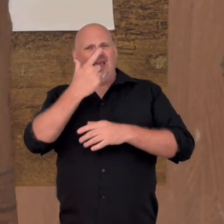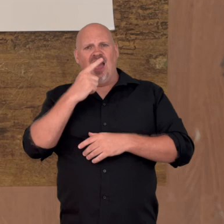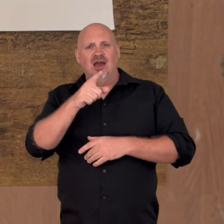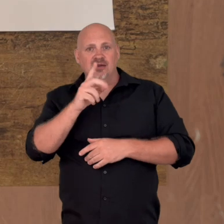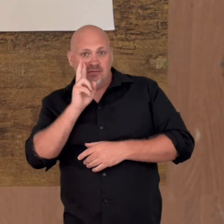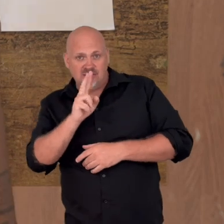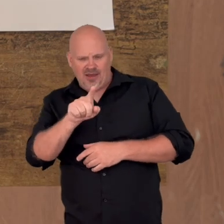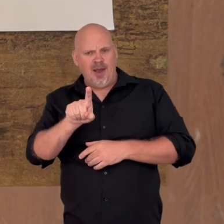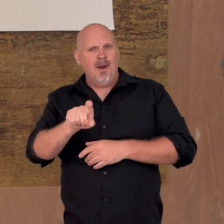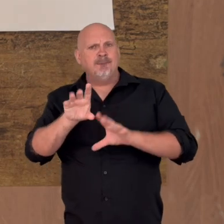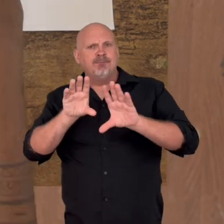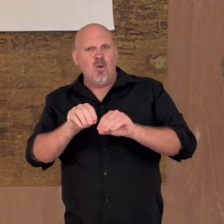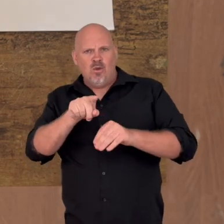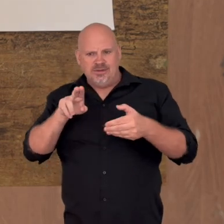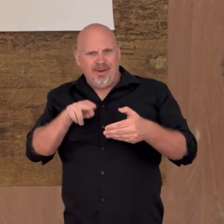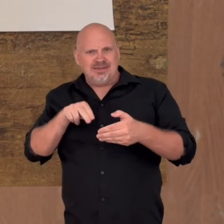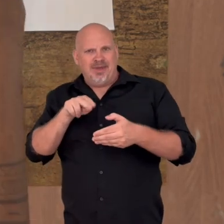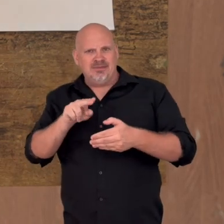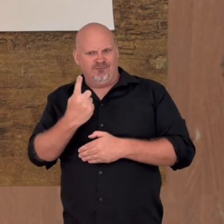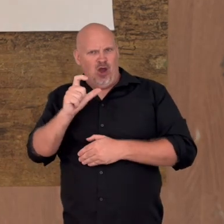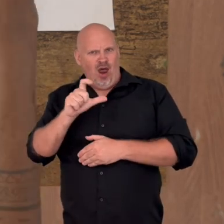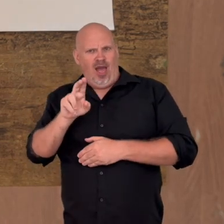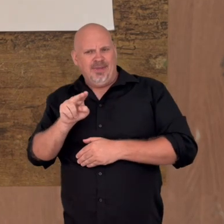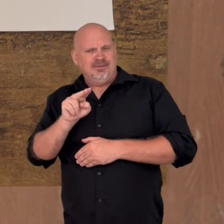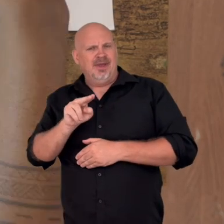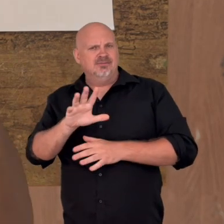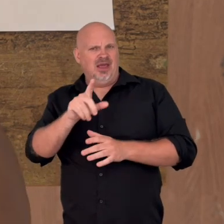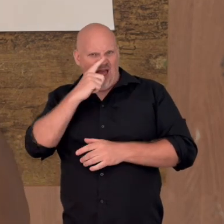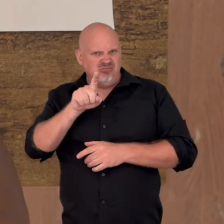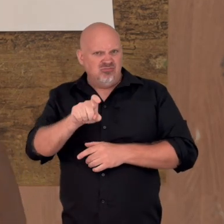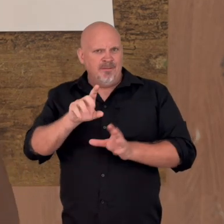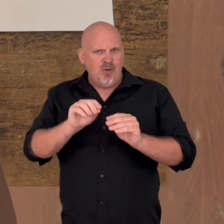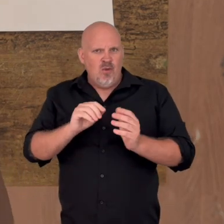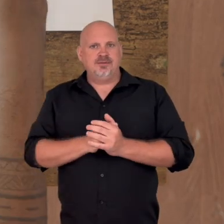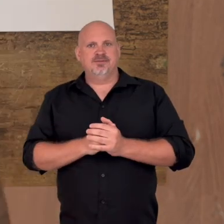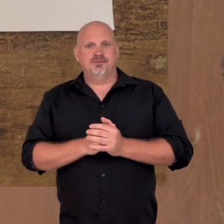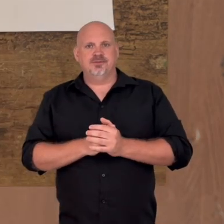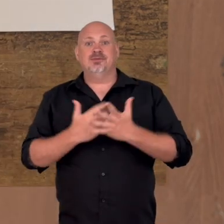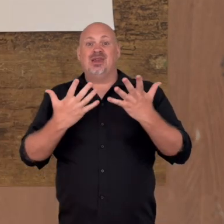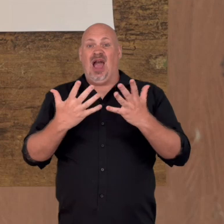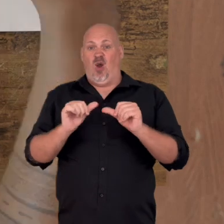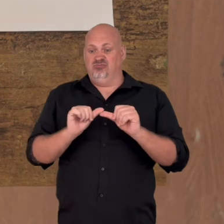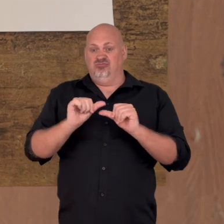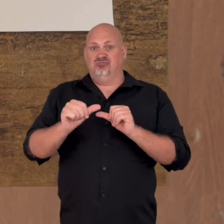and then when we go into the second color then we get into the the details of the little flower